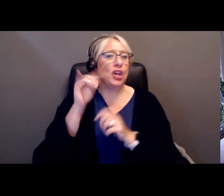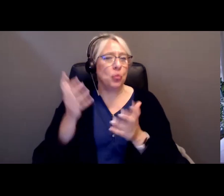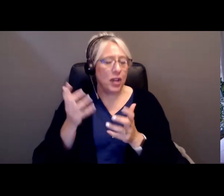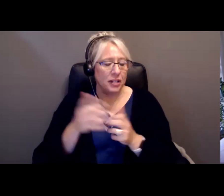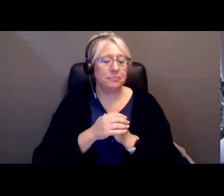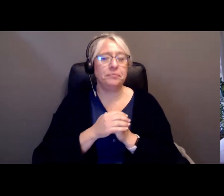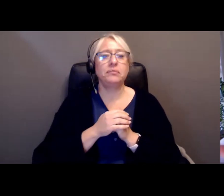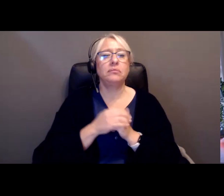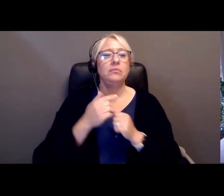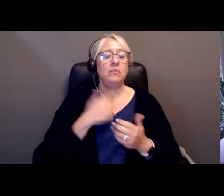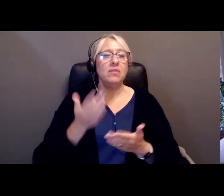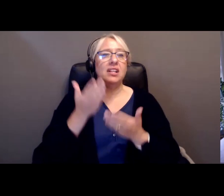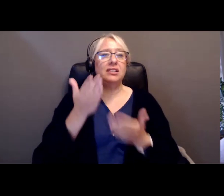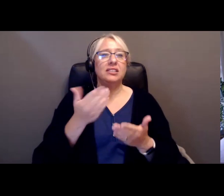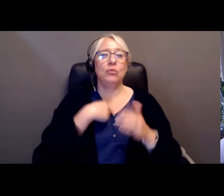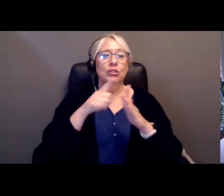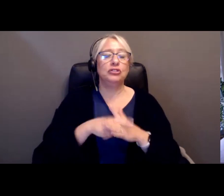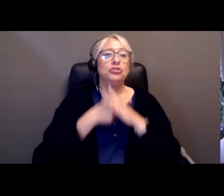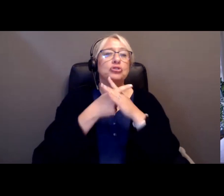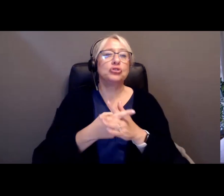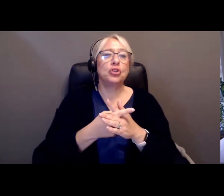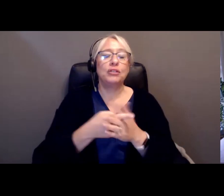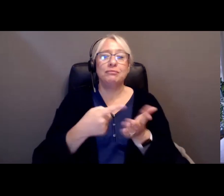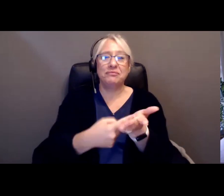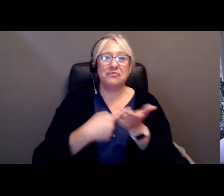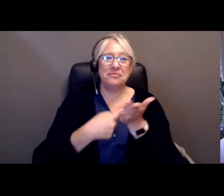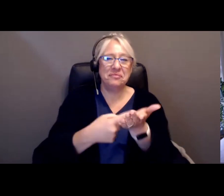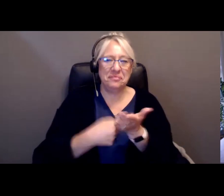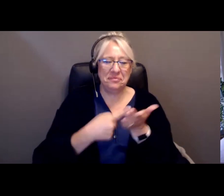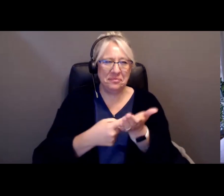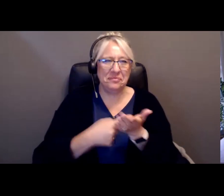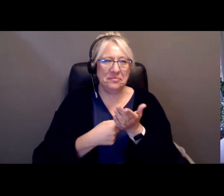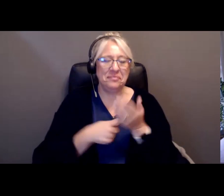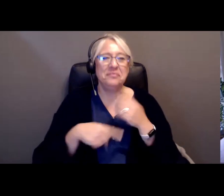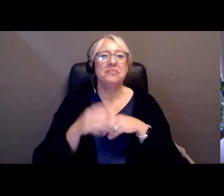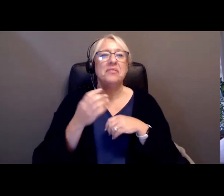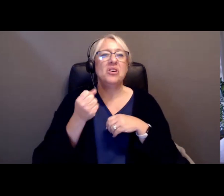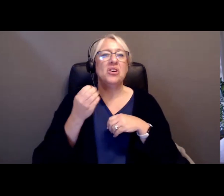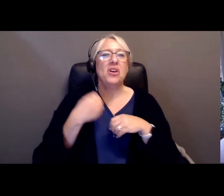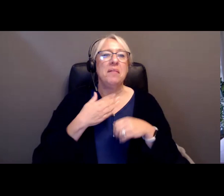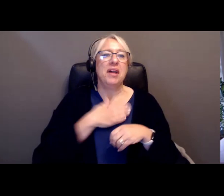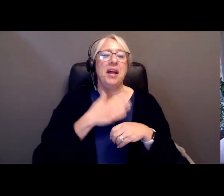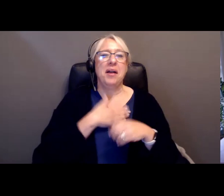that we launch into conversation, in which case I'm happy to move on to the next panelist prompt.